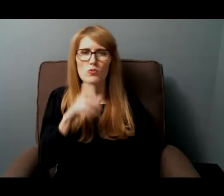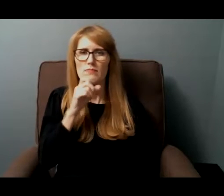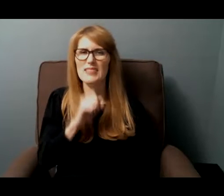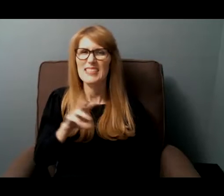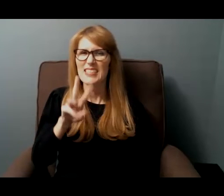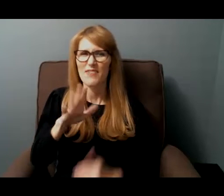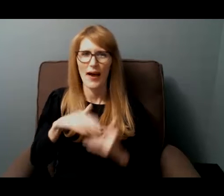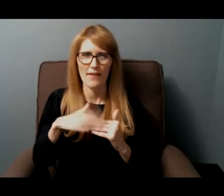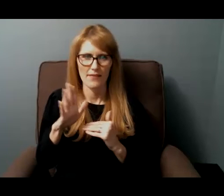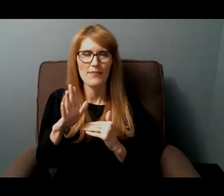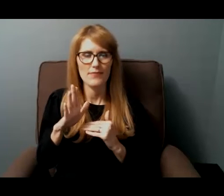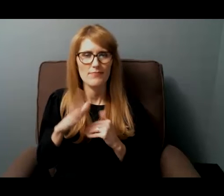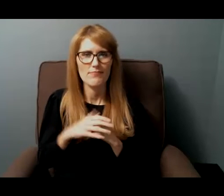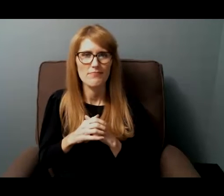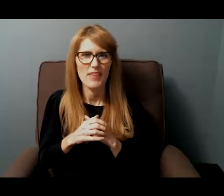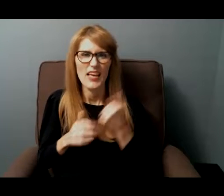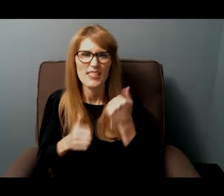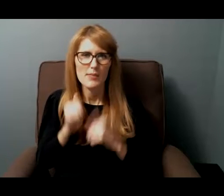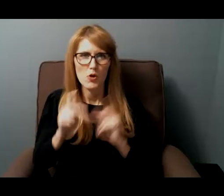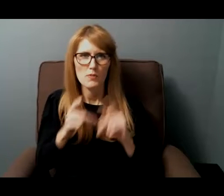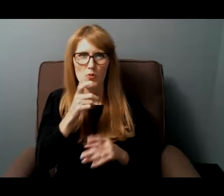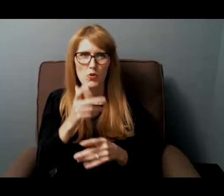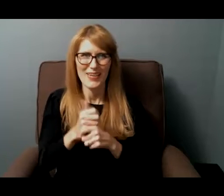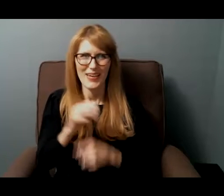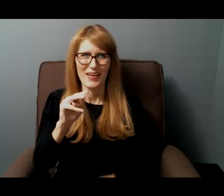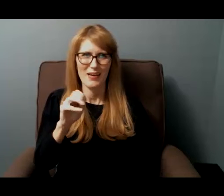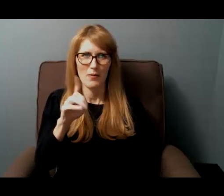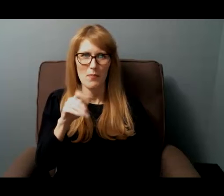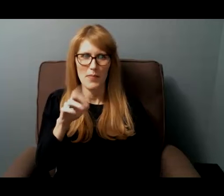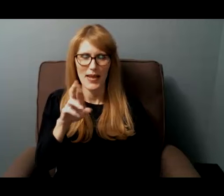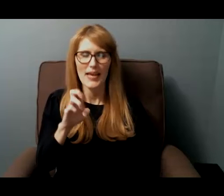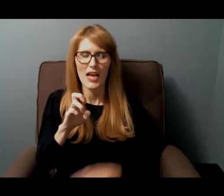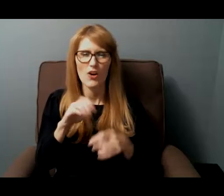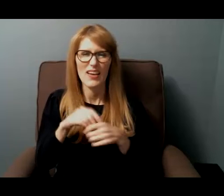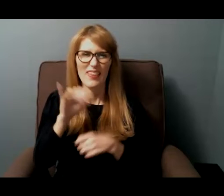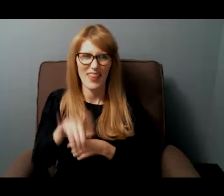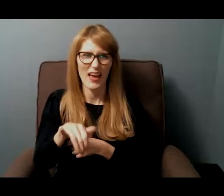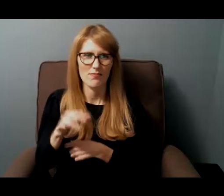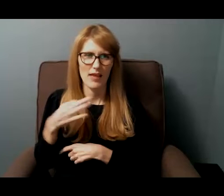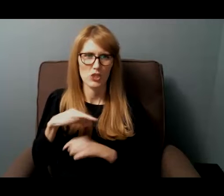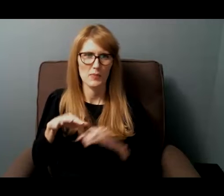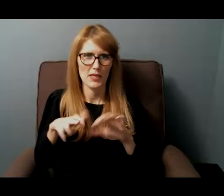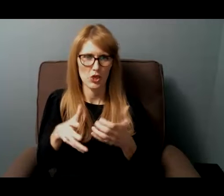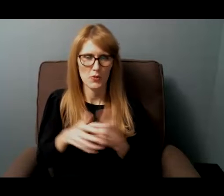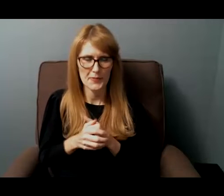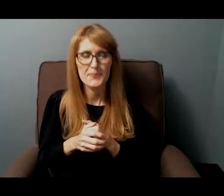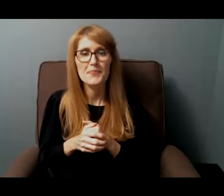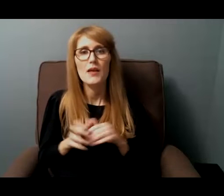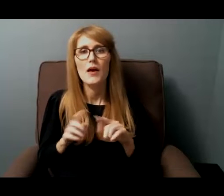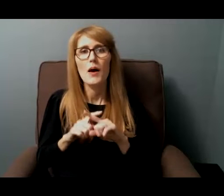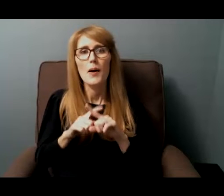the vast majority of people who get Medicare fall under that eligibility group. But for the sake of